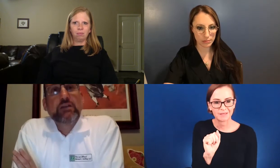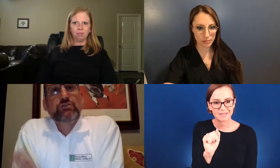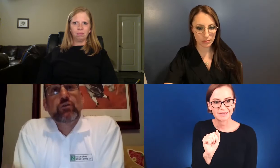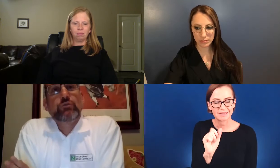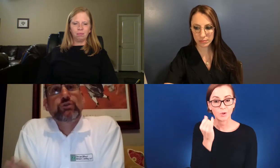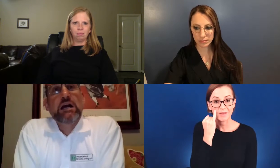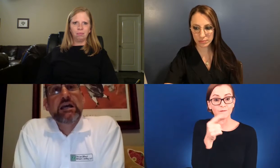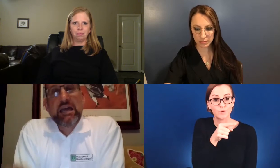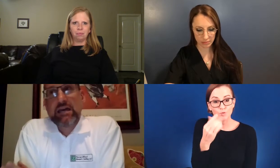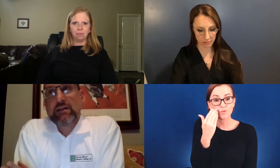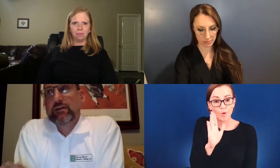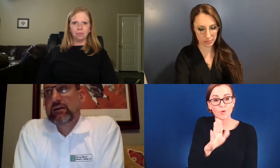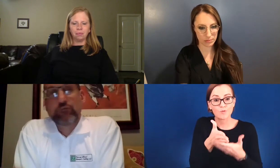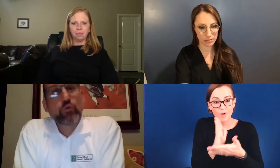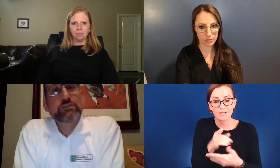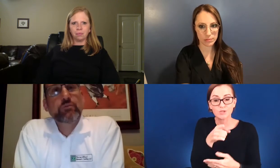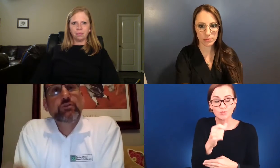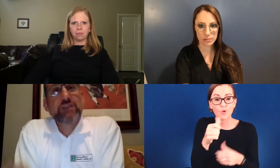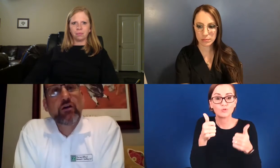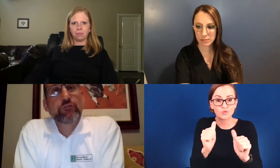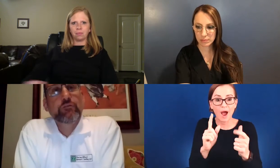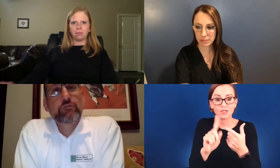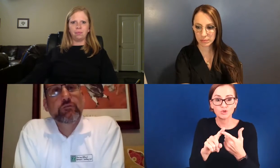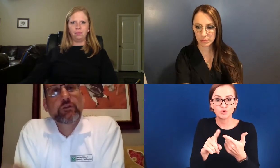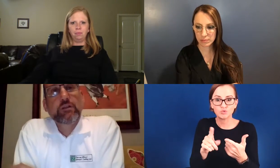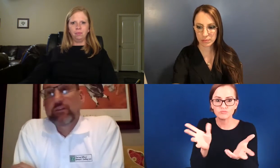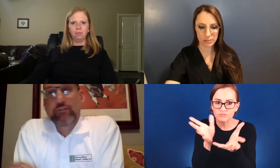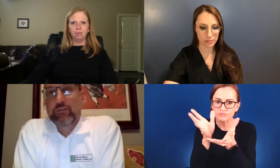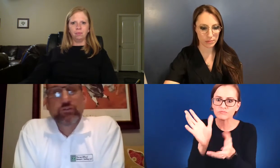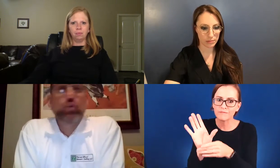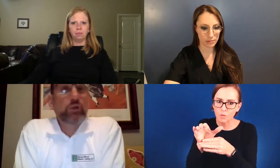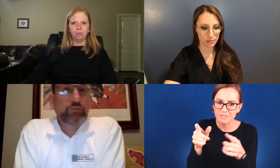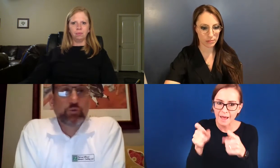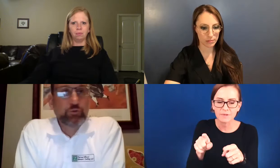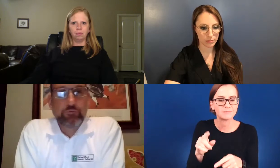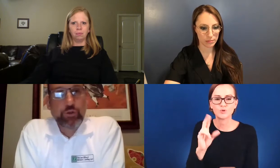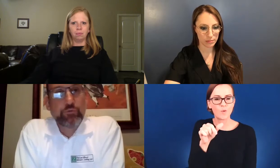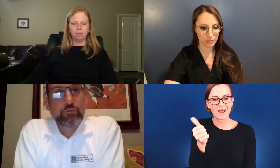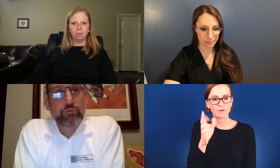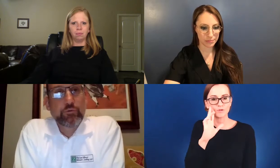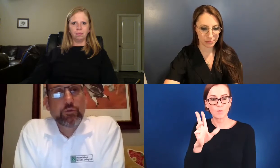and don't try and enforce them yourself, there is no one else who will do it for you.